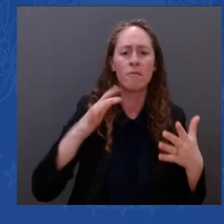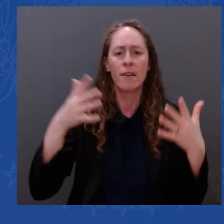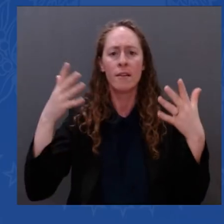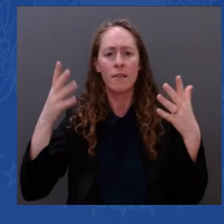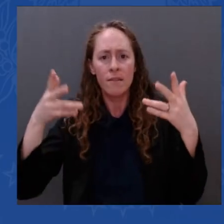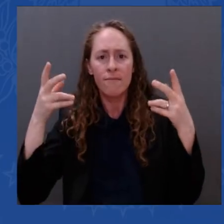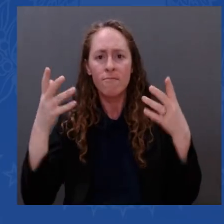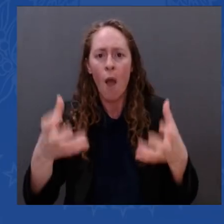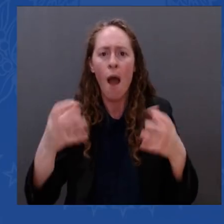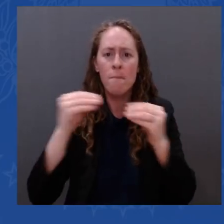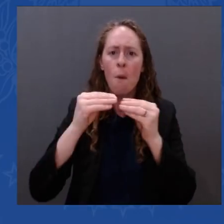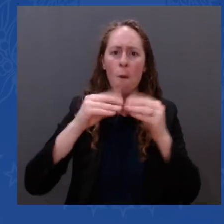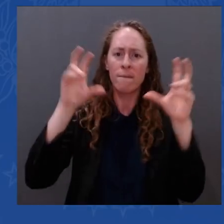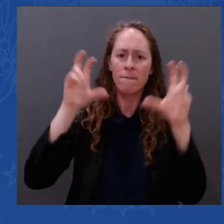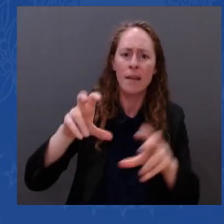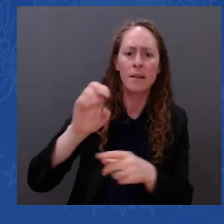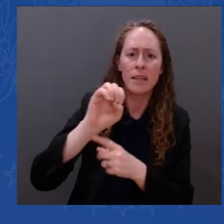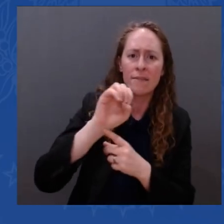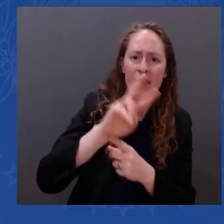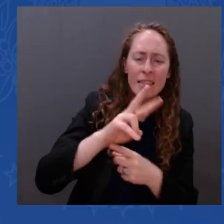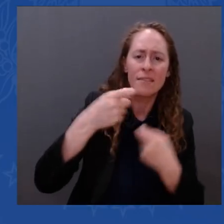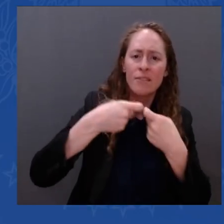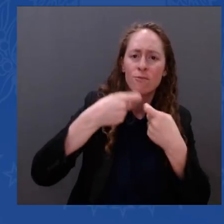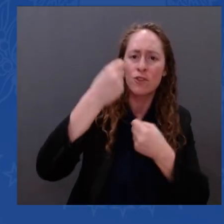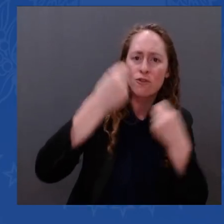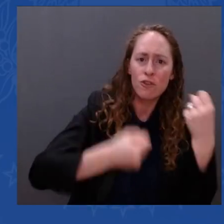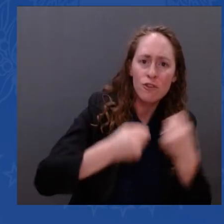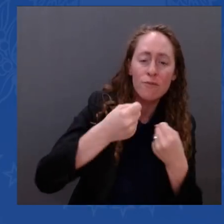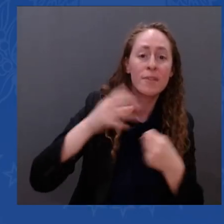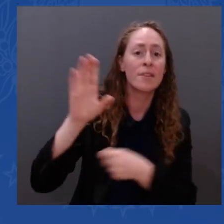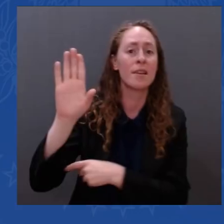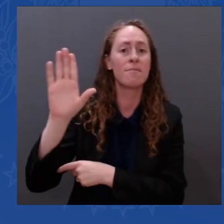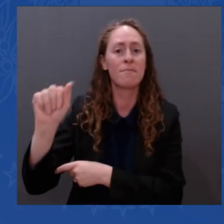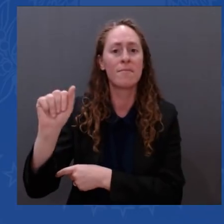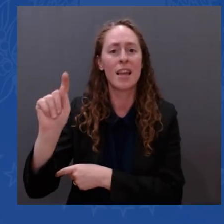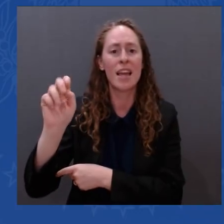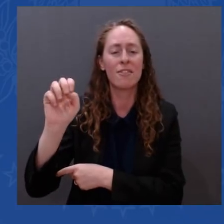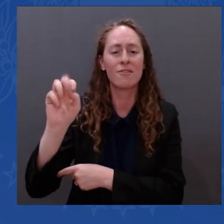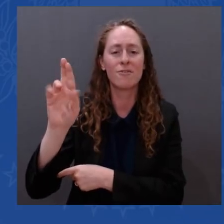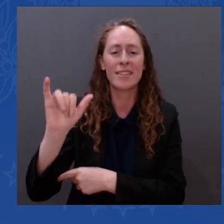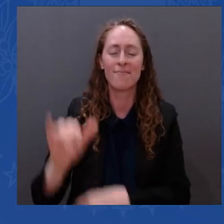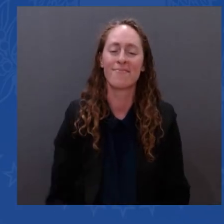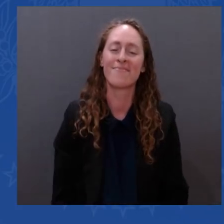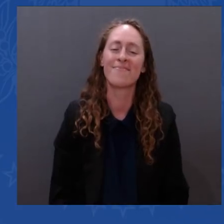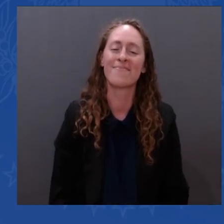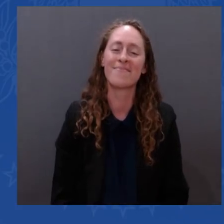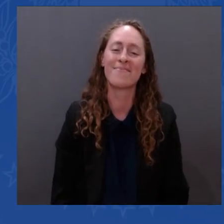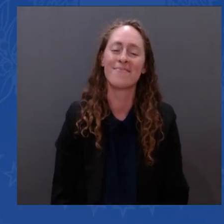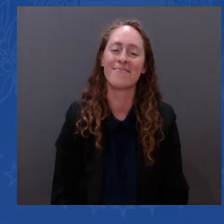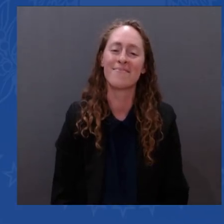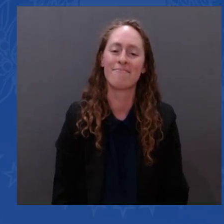is going to stay laser-focused on innovation and batteries and EVs, building out our infrastructure